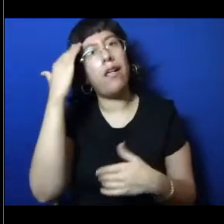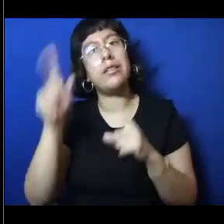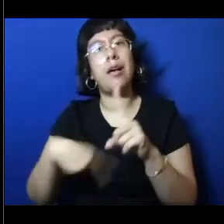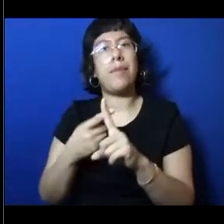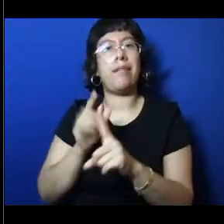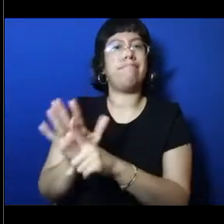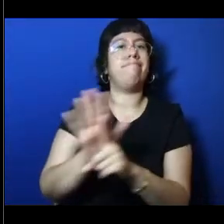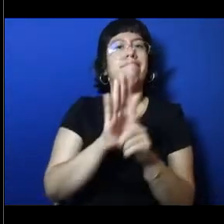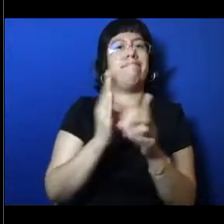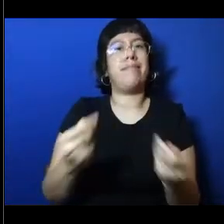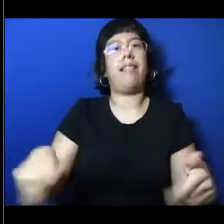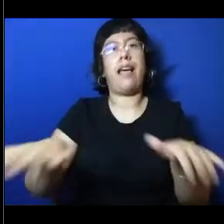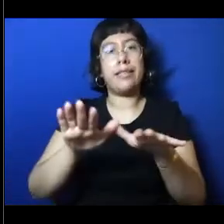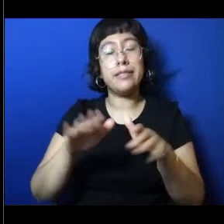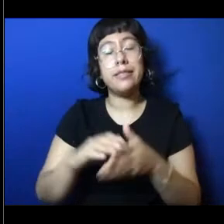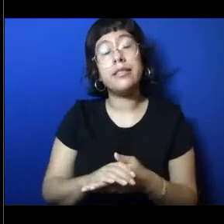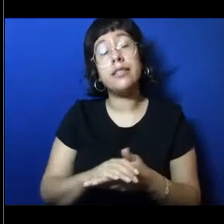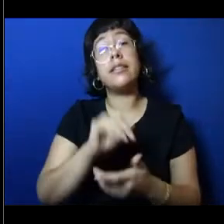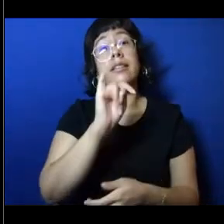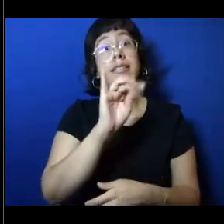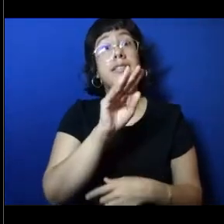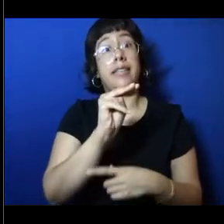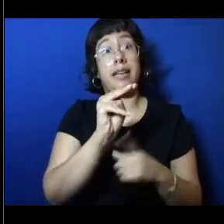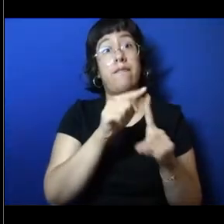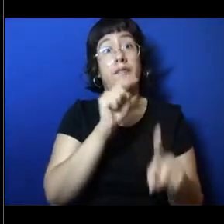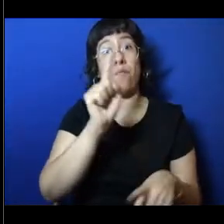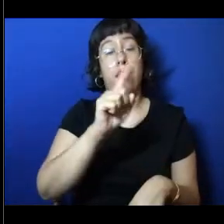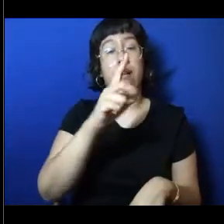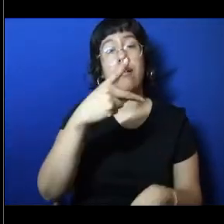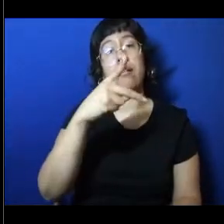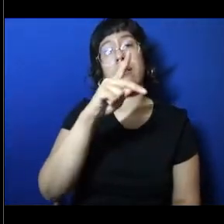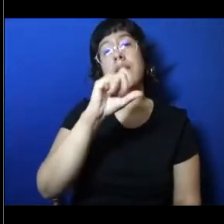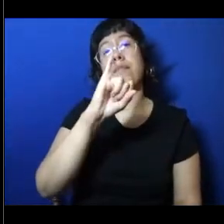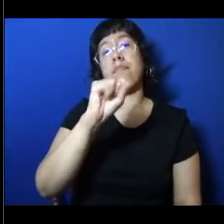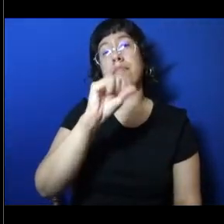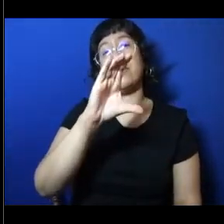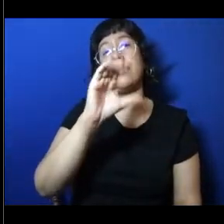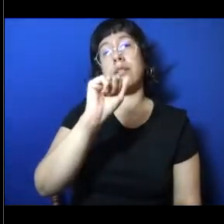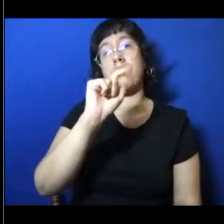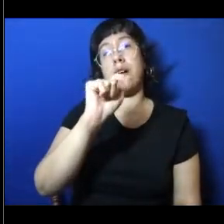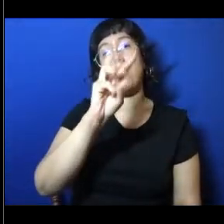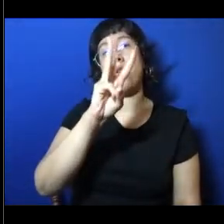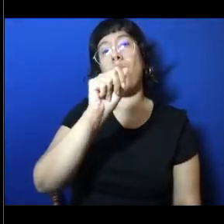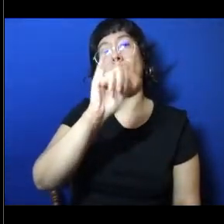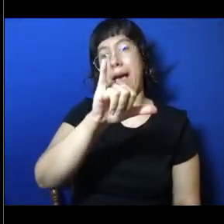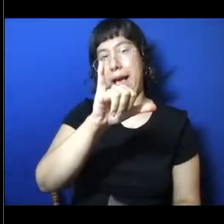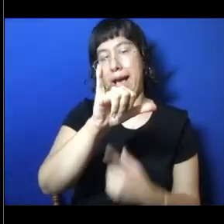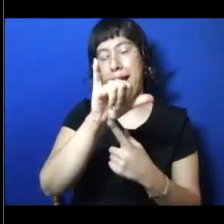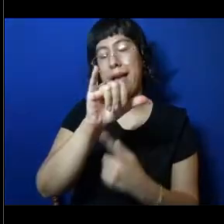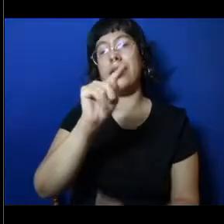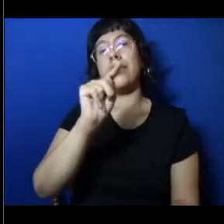We acknowledge that Tim is coming to us from the land of the Piscataway Canoy tribe and the Piscataway Indian nation.